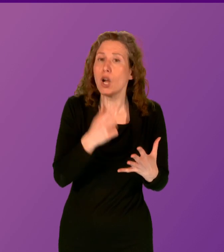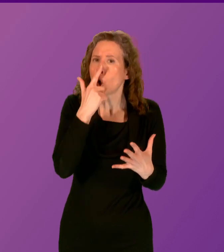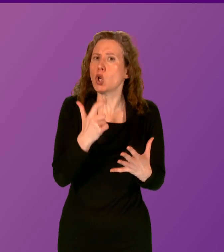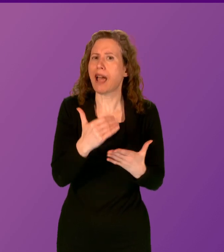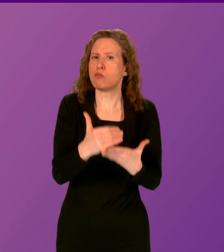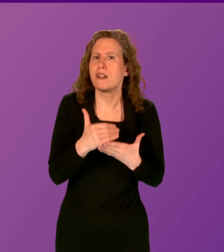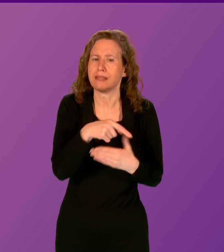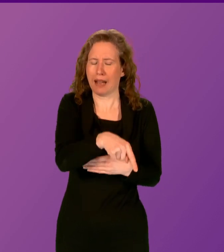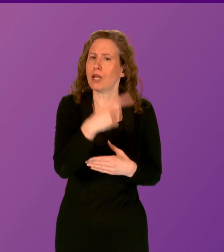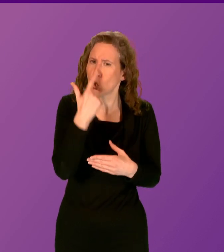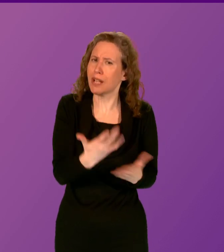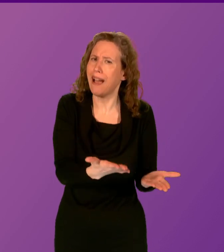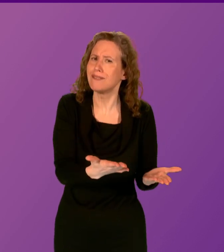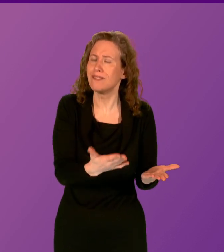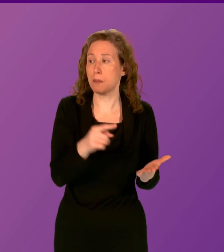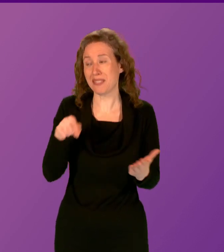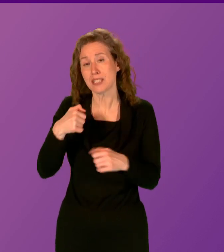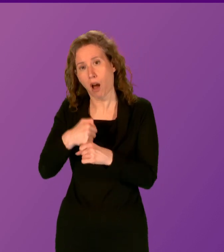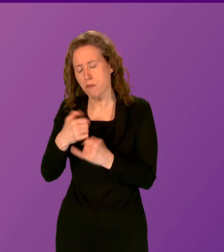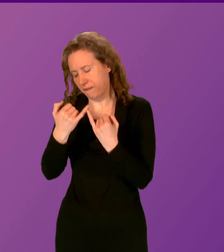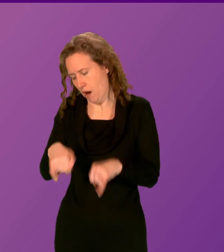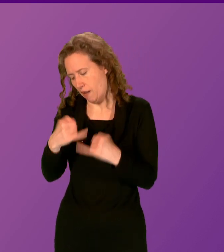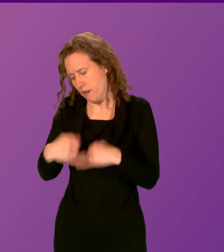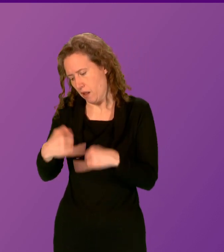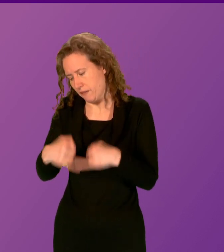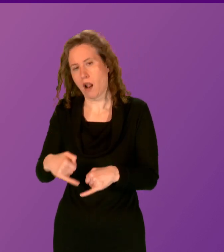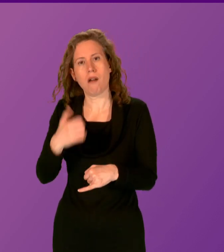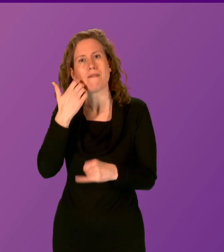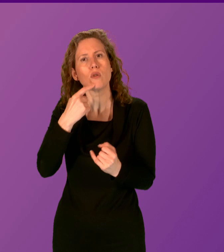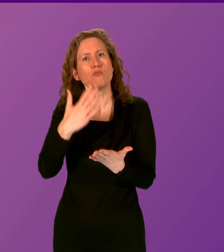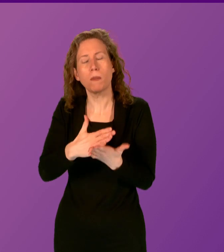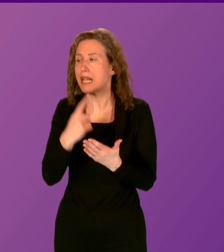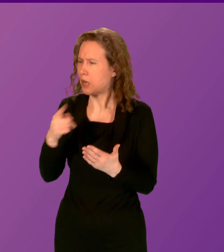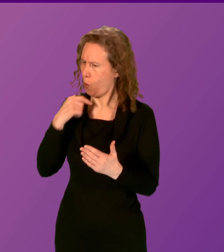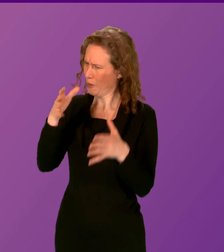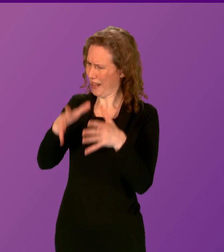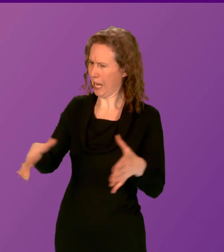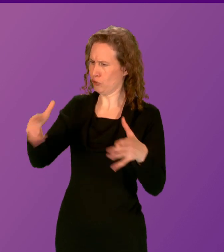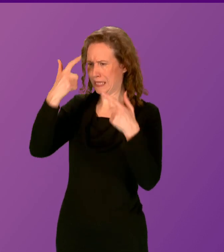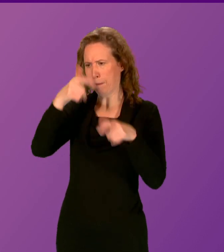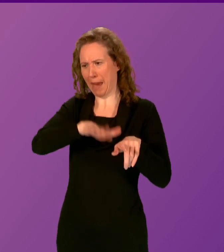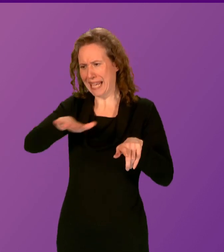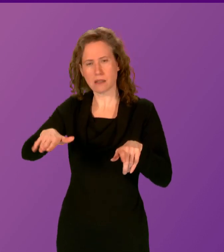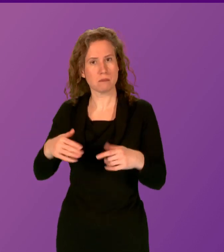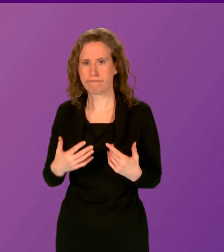The Government has failed on every promise that it has made. On promises to increase rehab beds—falling behind.